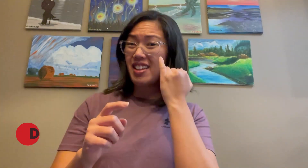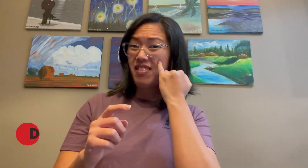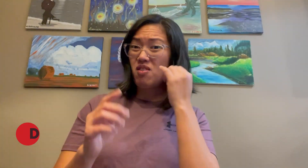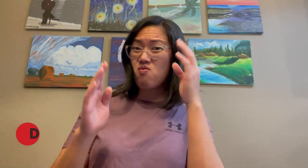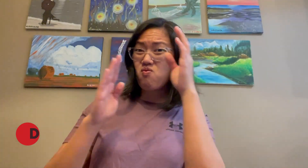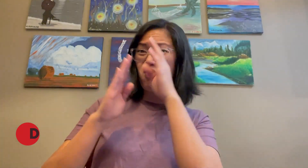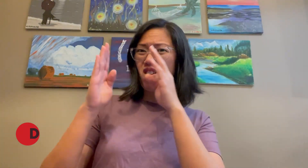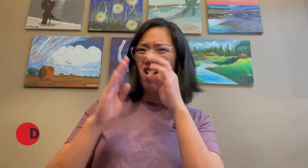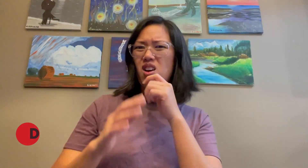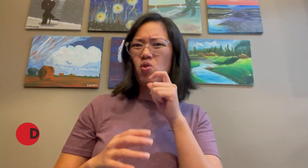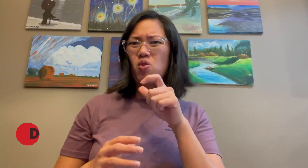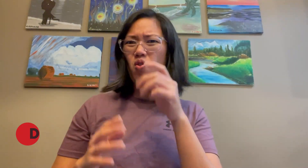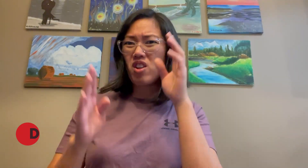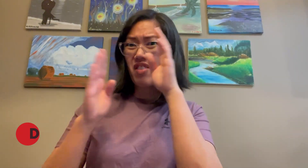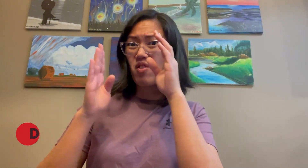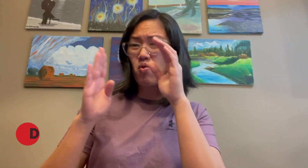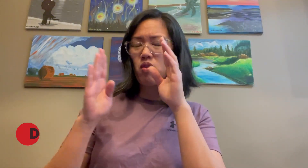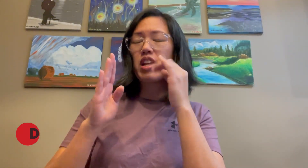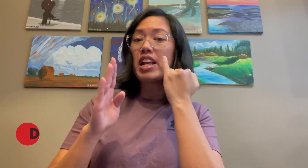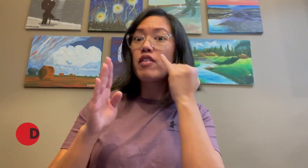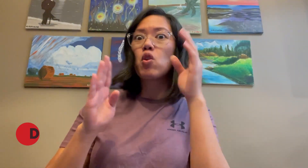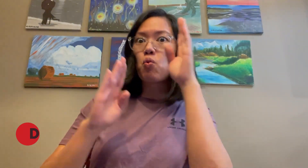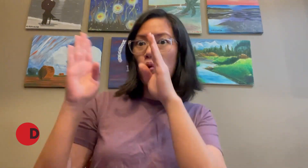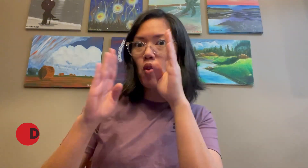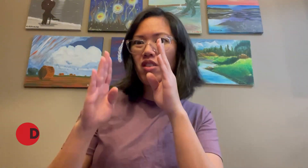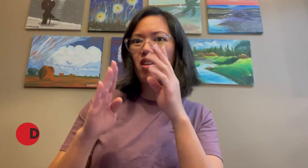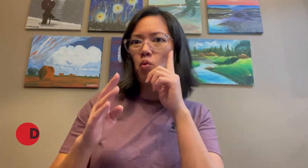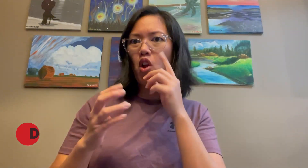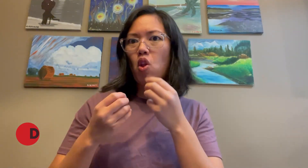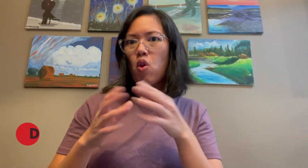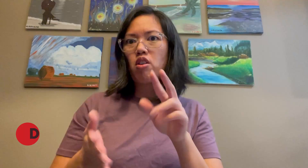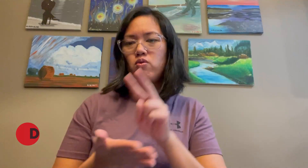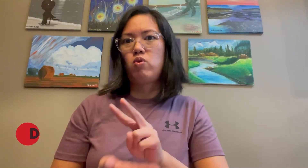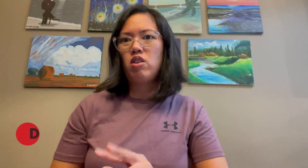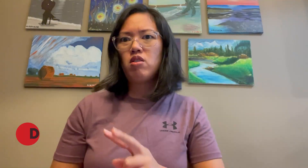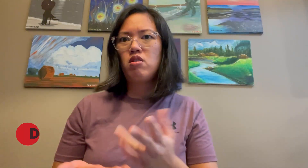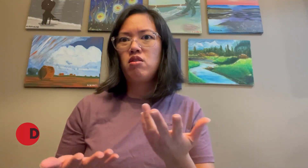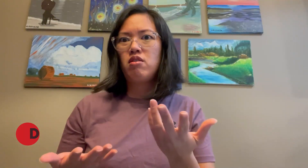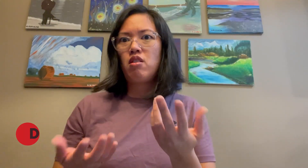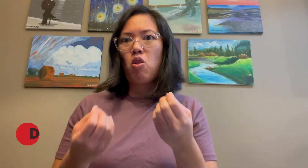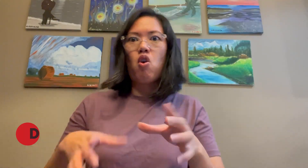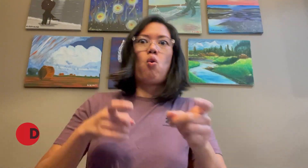If I worry about it then my worrying will cause my losses